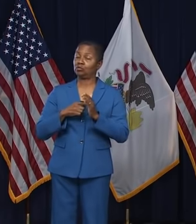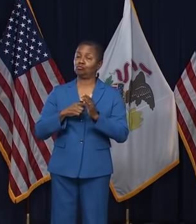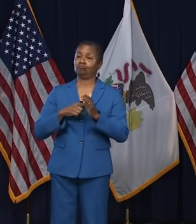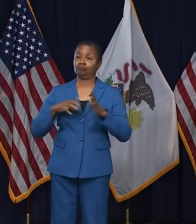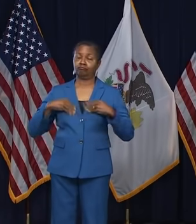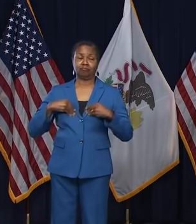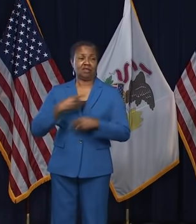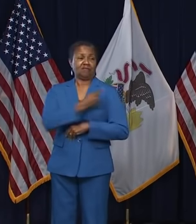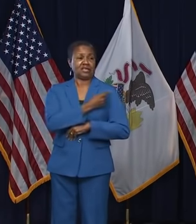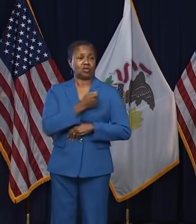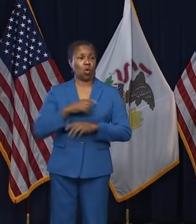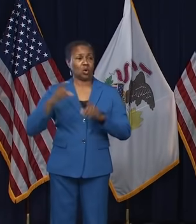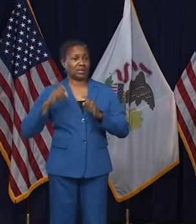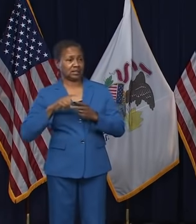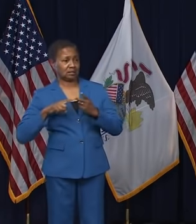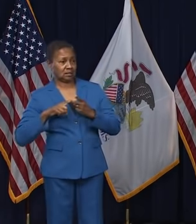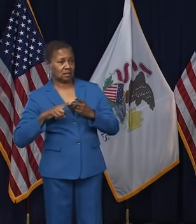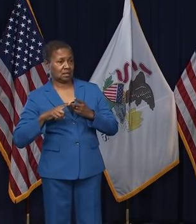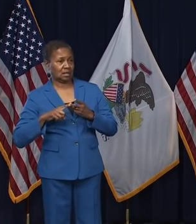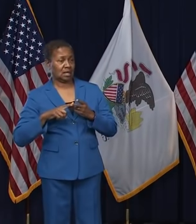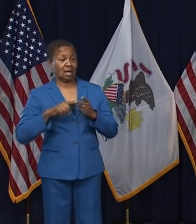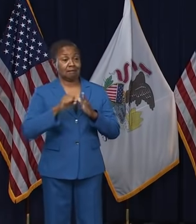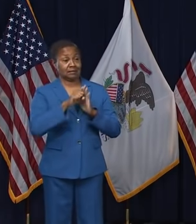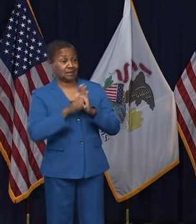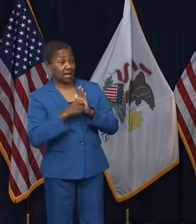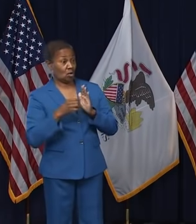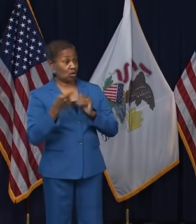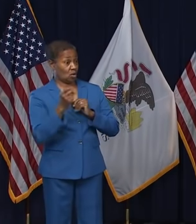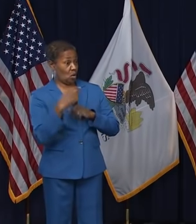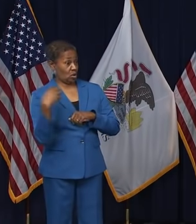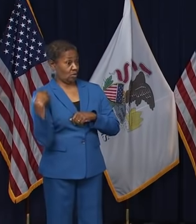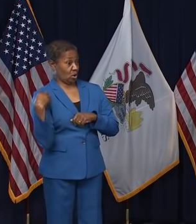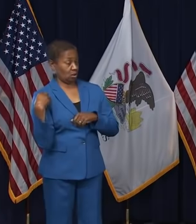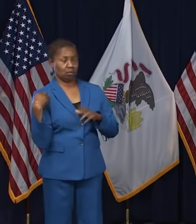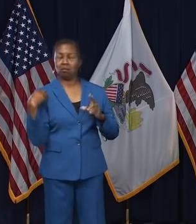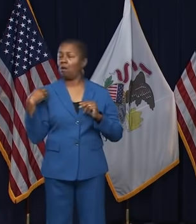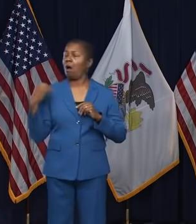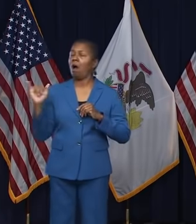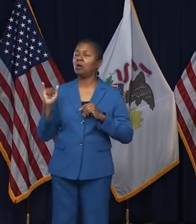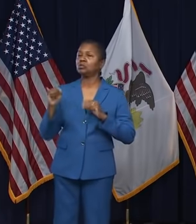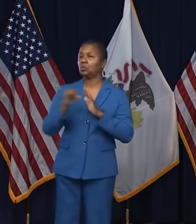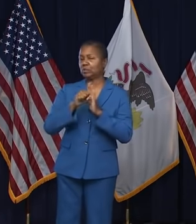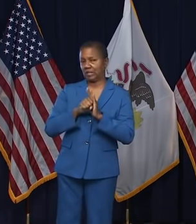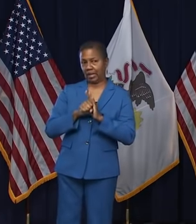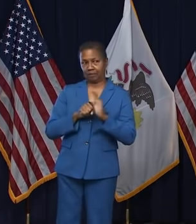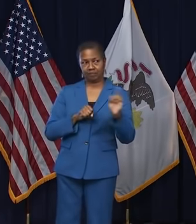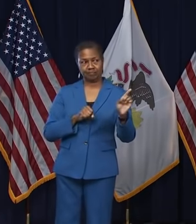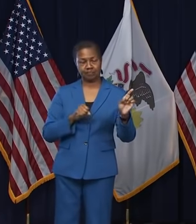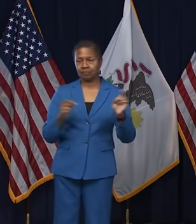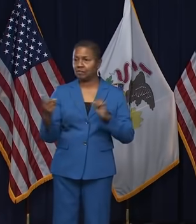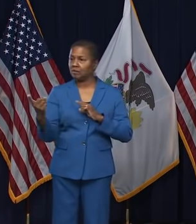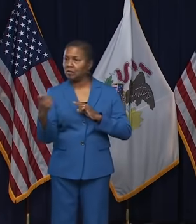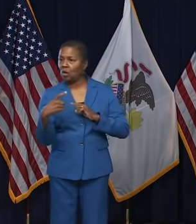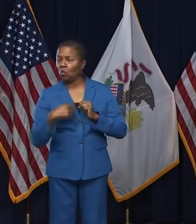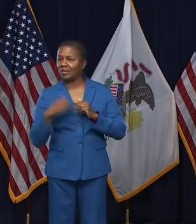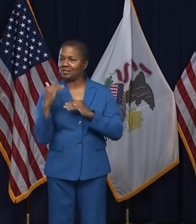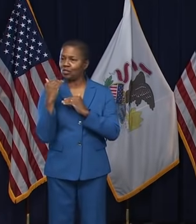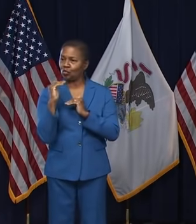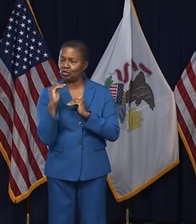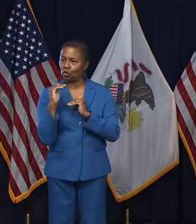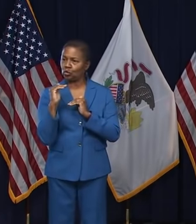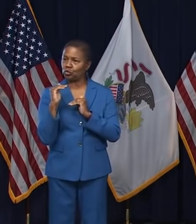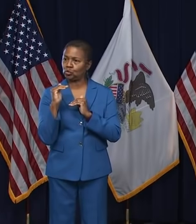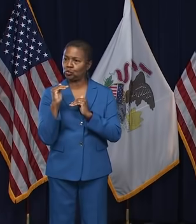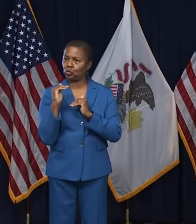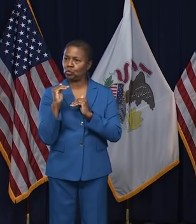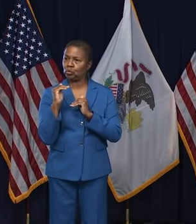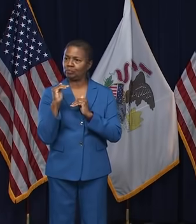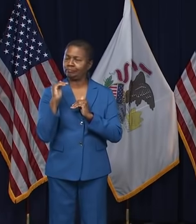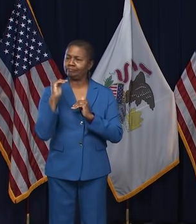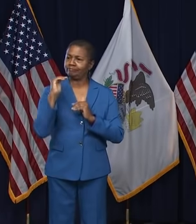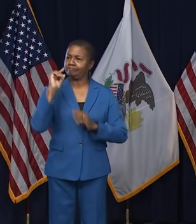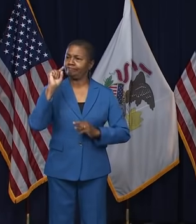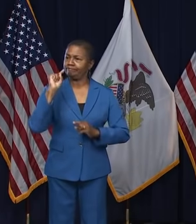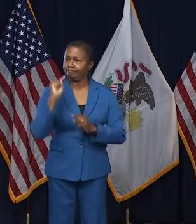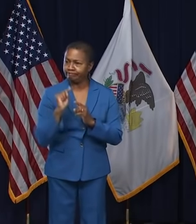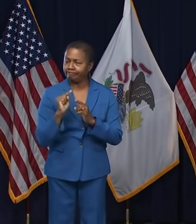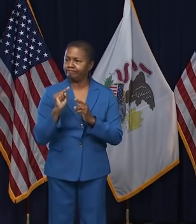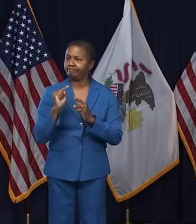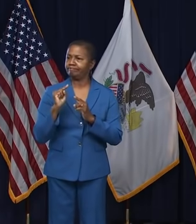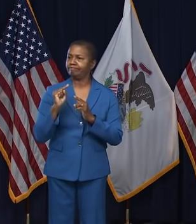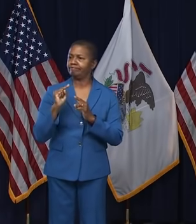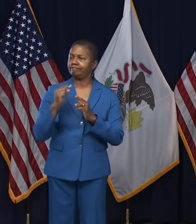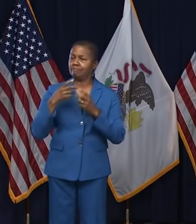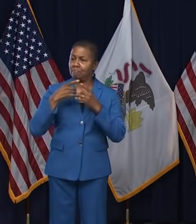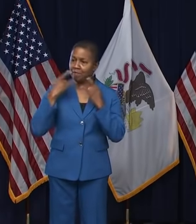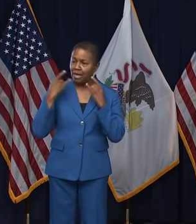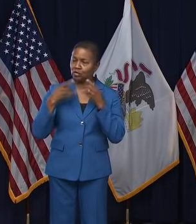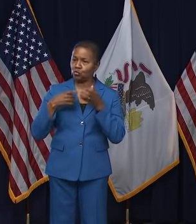healthcare Health care workers